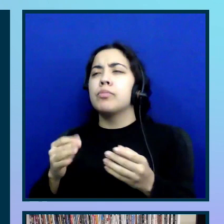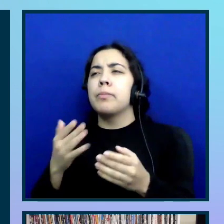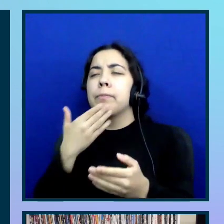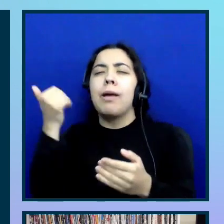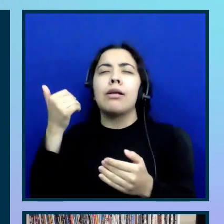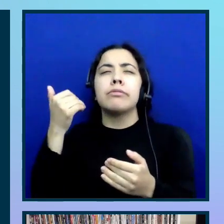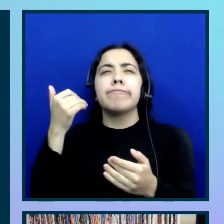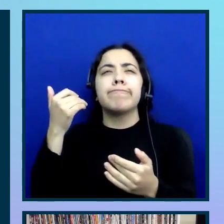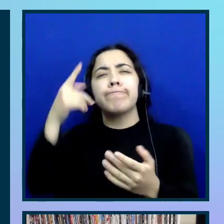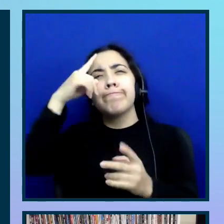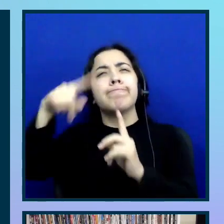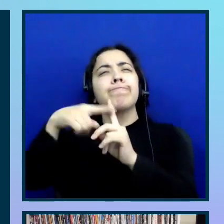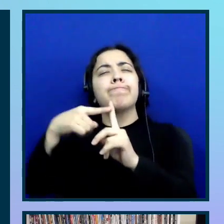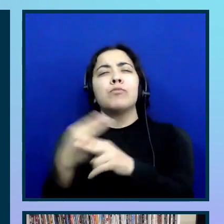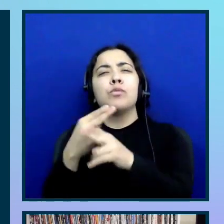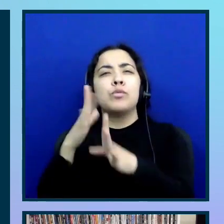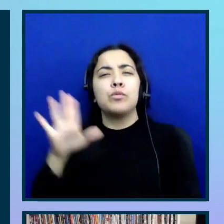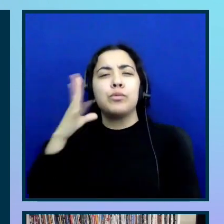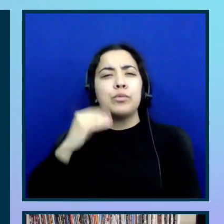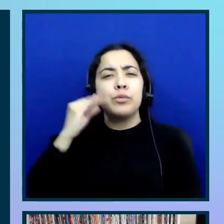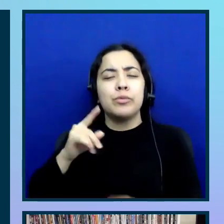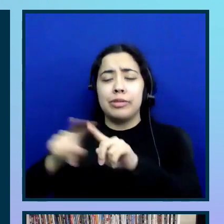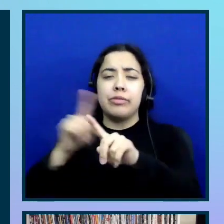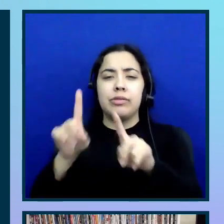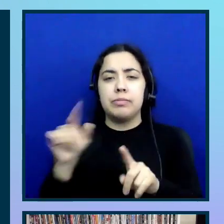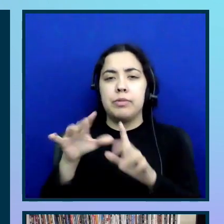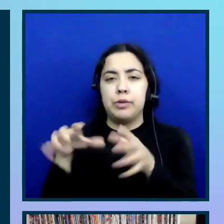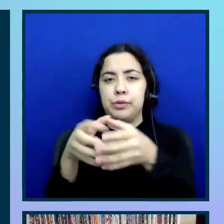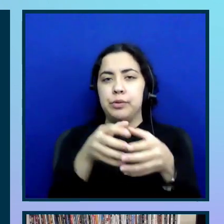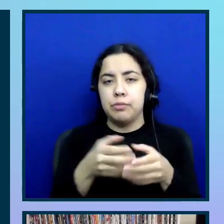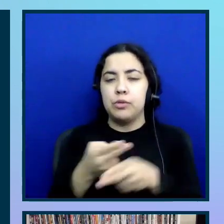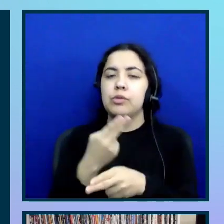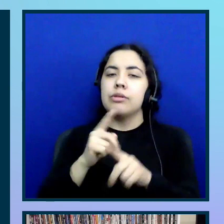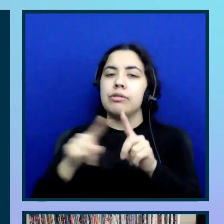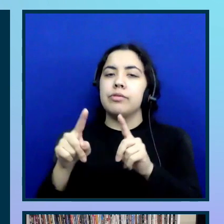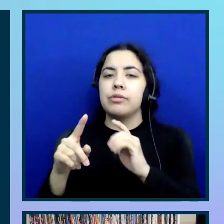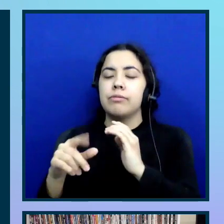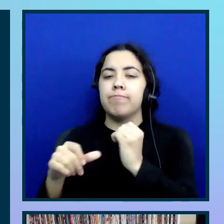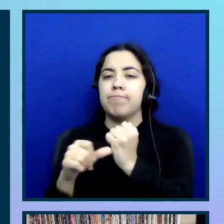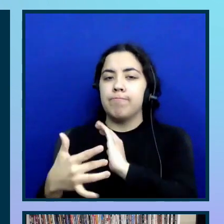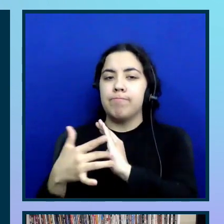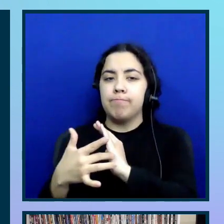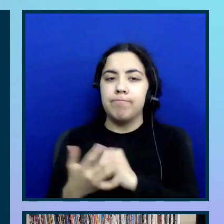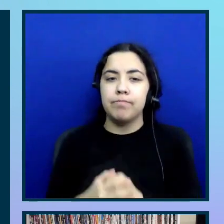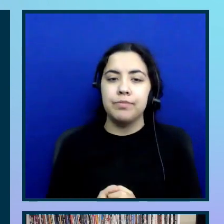for a number of different disability groups using various assistive technologies. Specifically, the study included